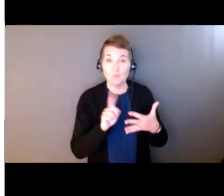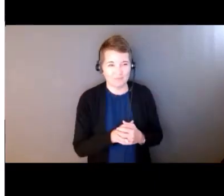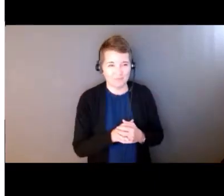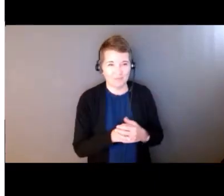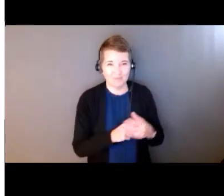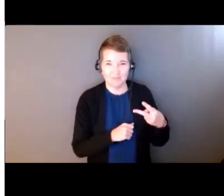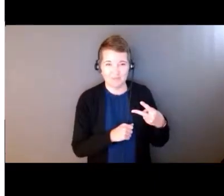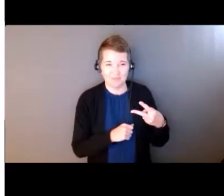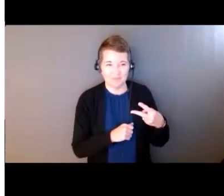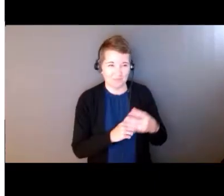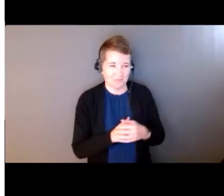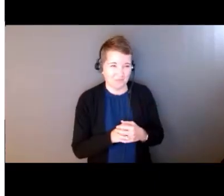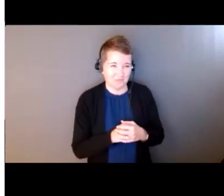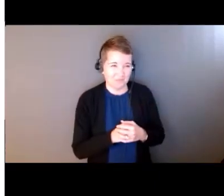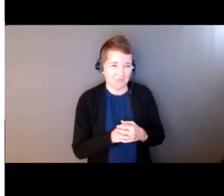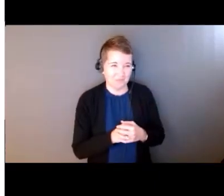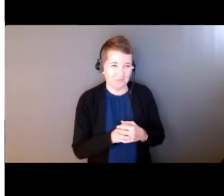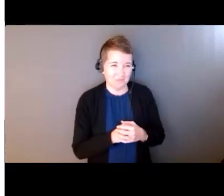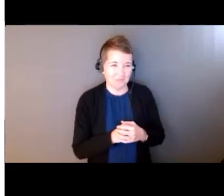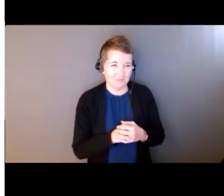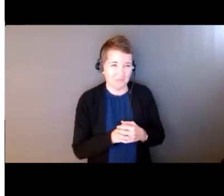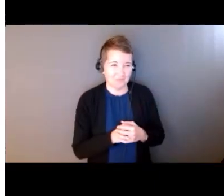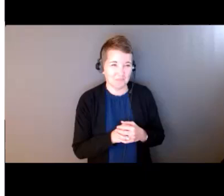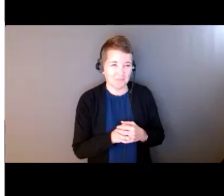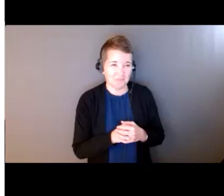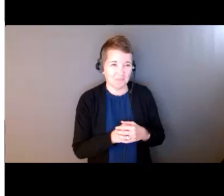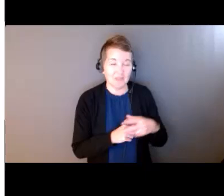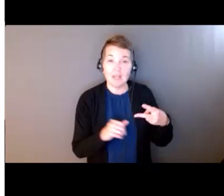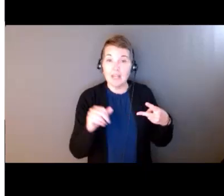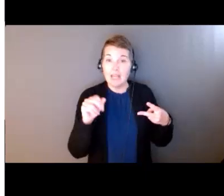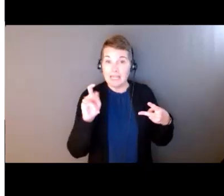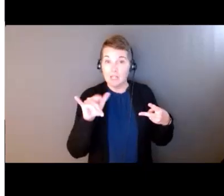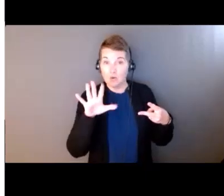So, for step two, Nicole had pointed to this earlier, but applicants will